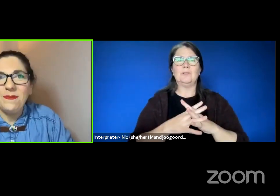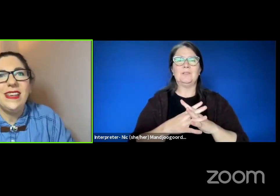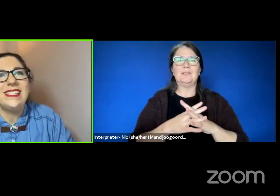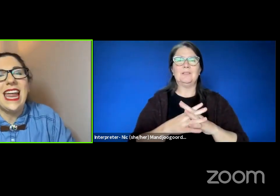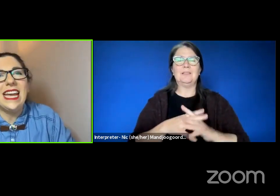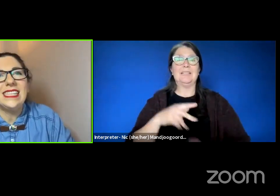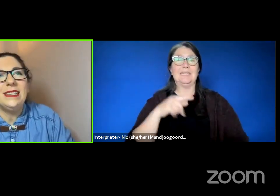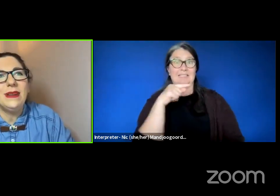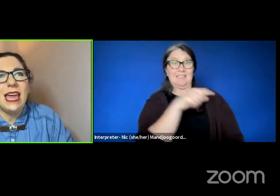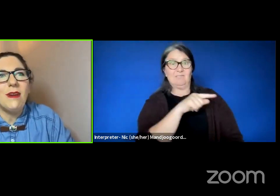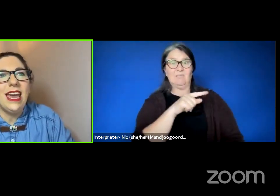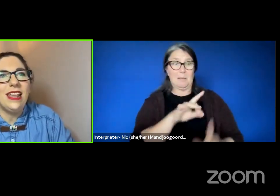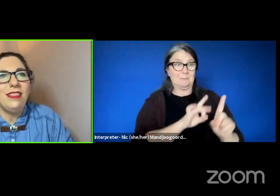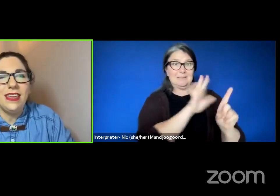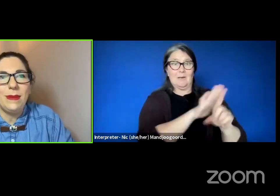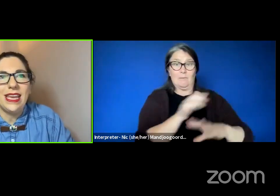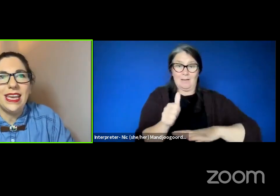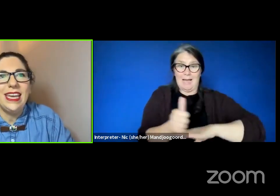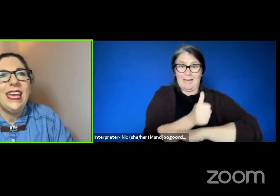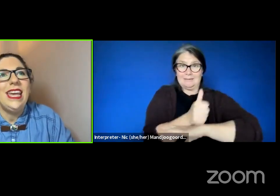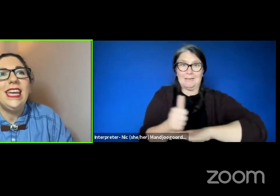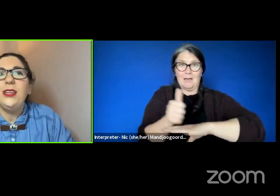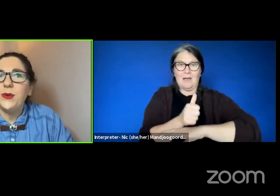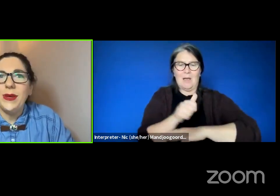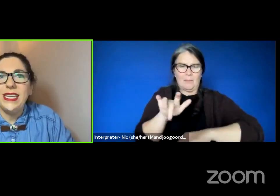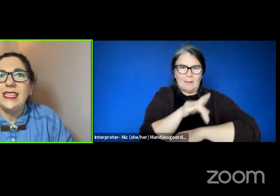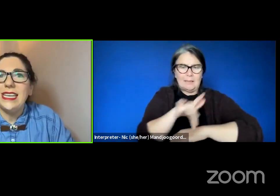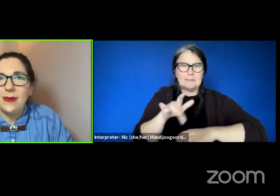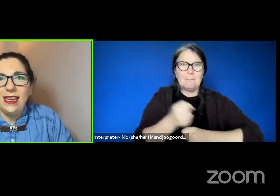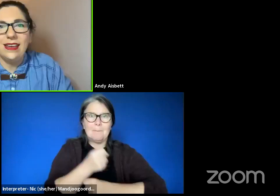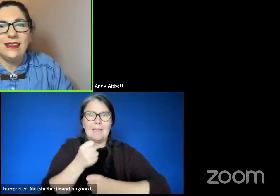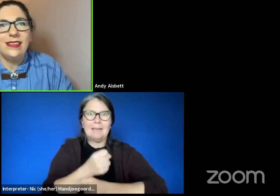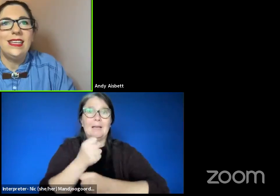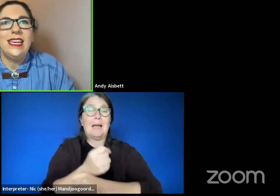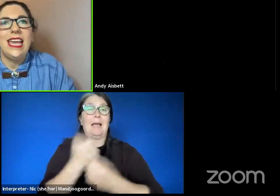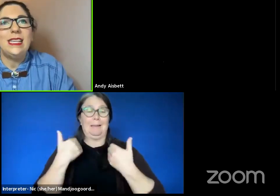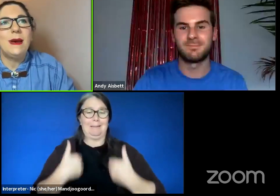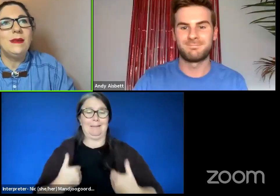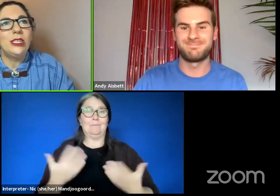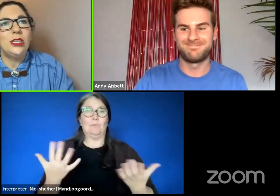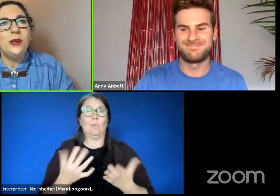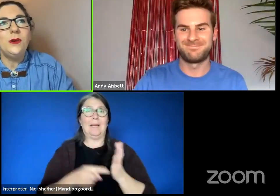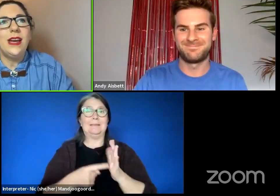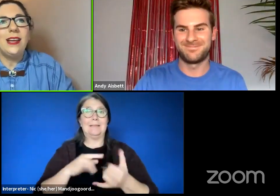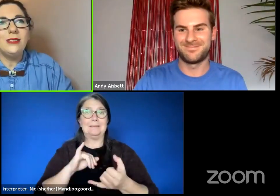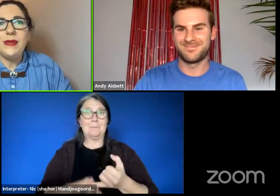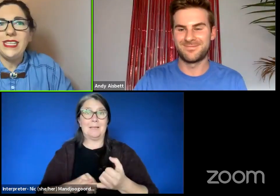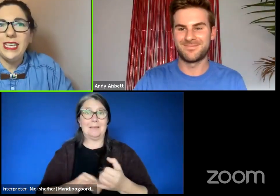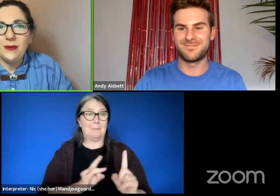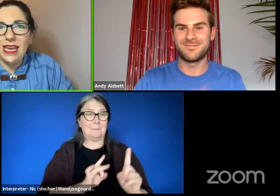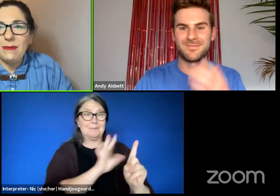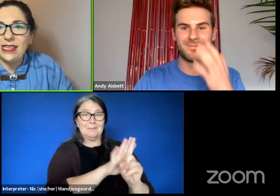Andrew, I spit. Andy hate him, his Andy hate him, is an actor playwright and theater maker in Luke playwright and theater maker and literally to tasmania.